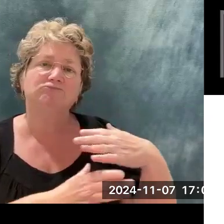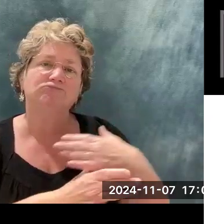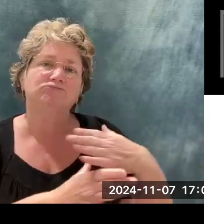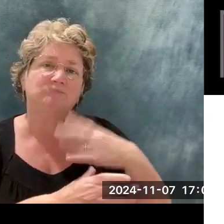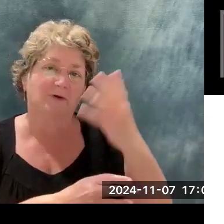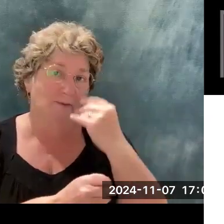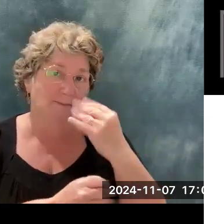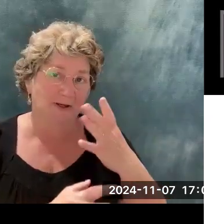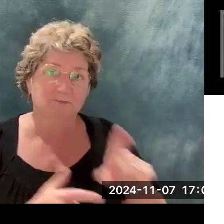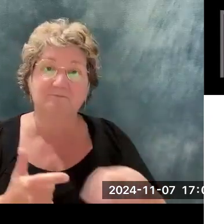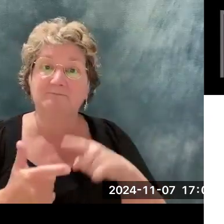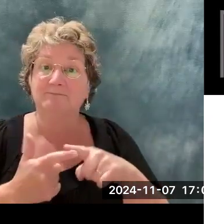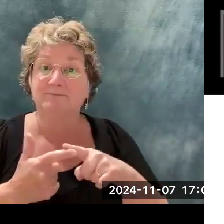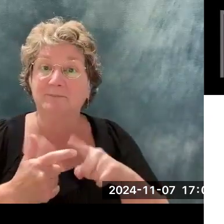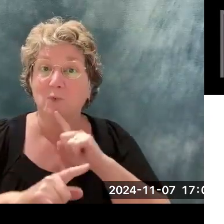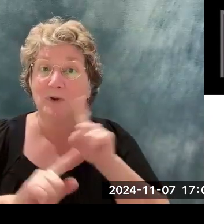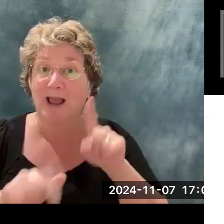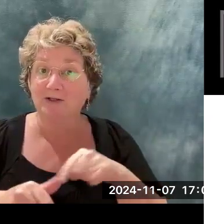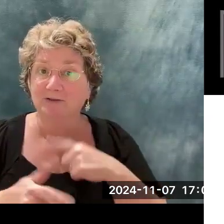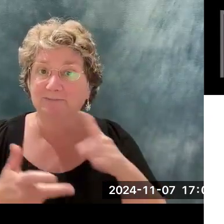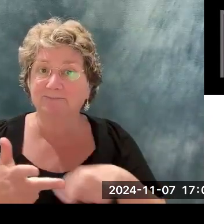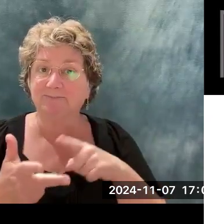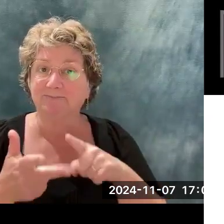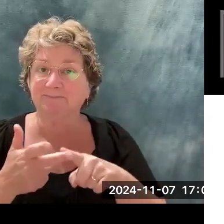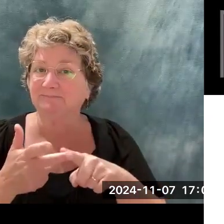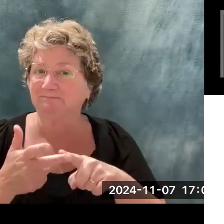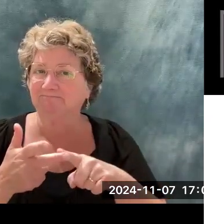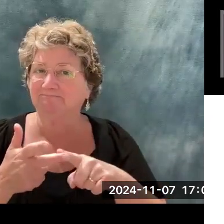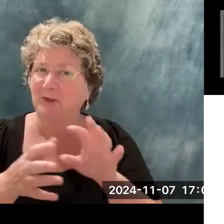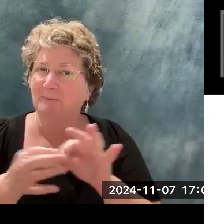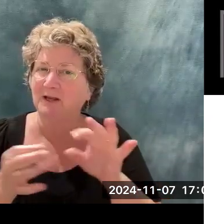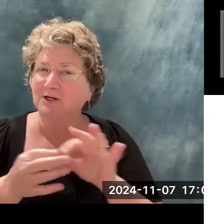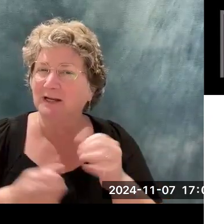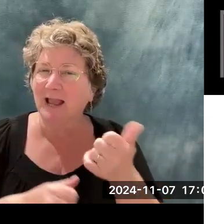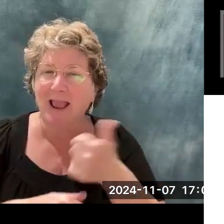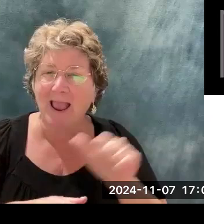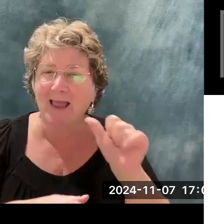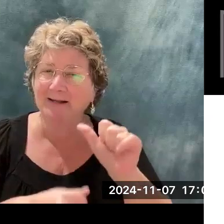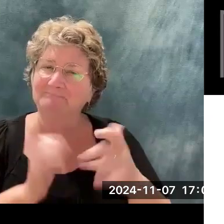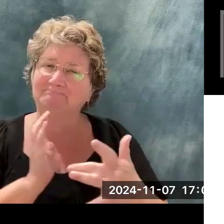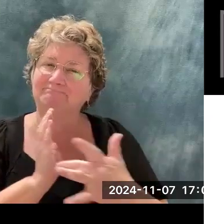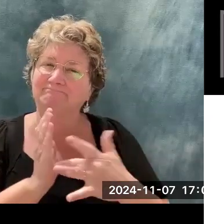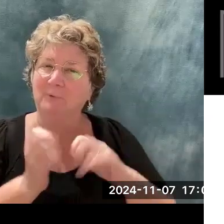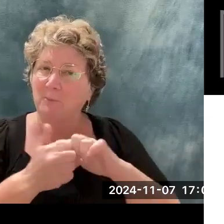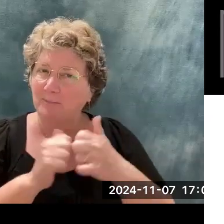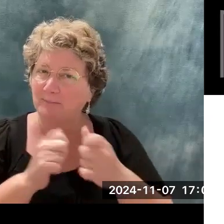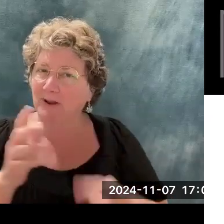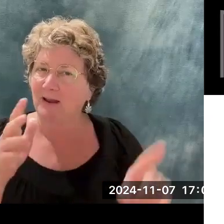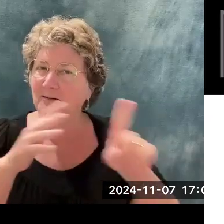reactions, or also for mentioning any technical difficulties that you may have and we'll do our best to help you out with those.